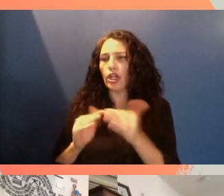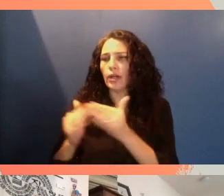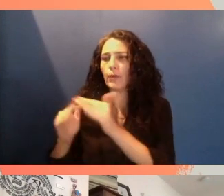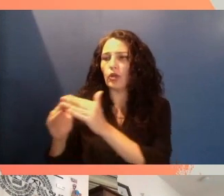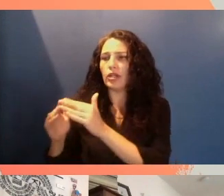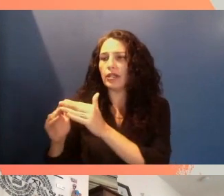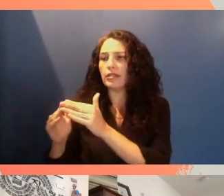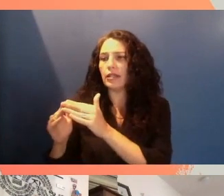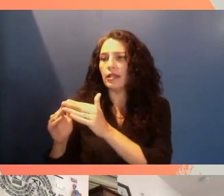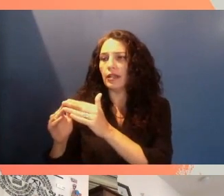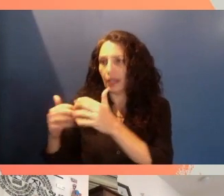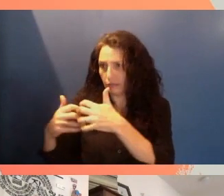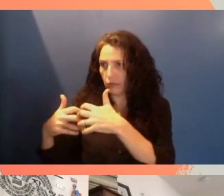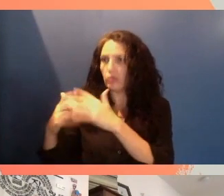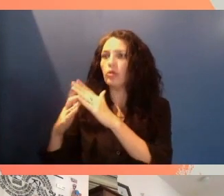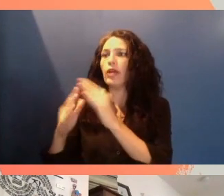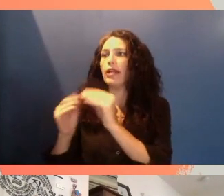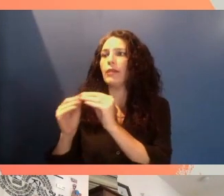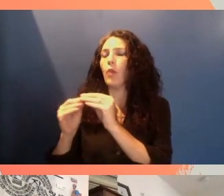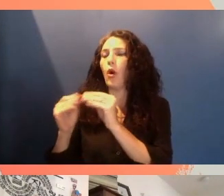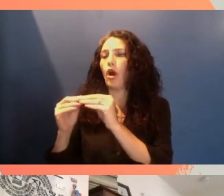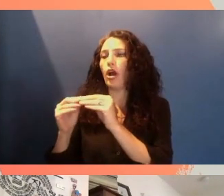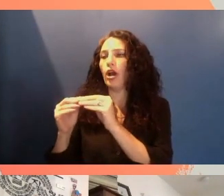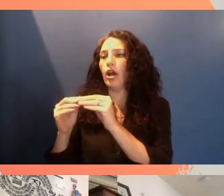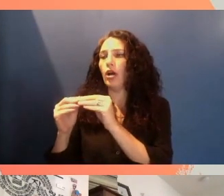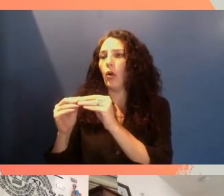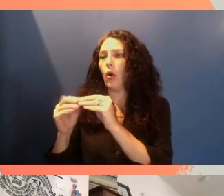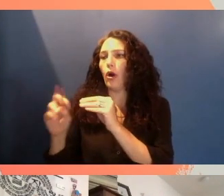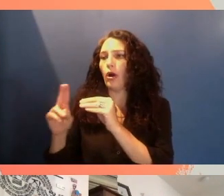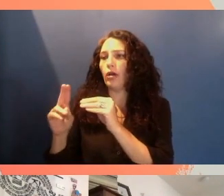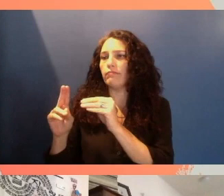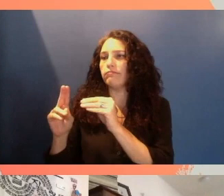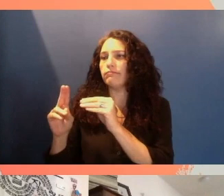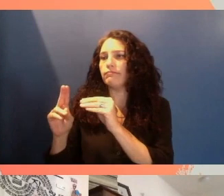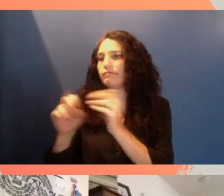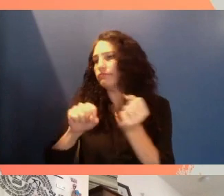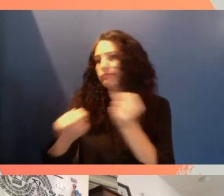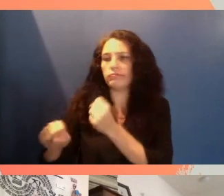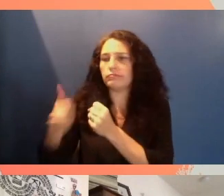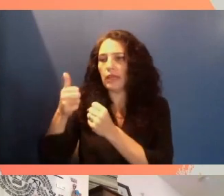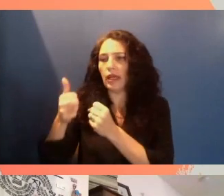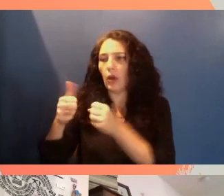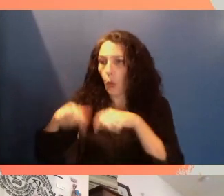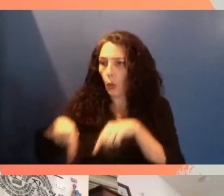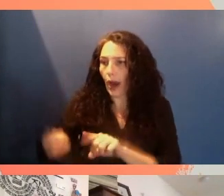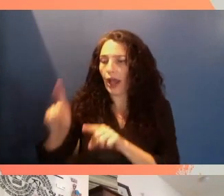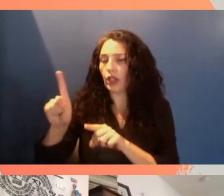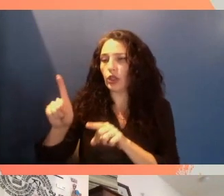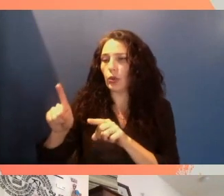as you told those stories. And so, wanted to ask that question too and I realized I didn't. Let me say that as clearly